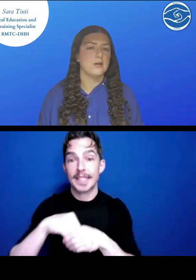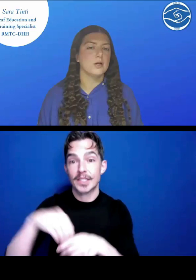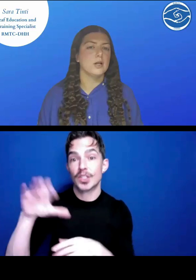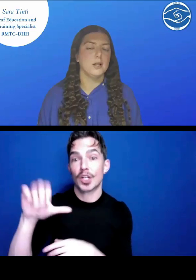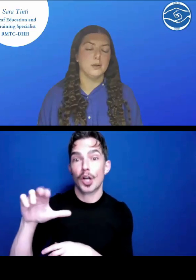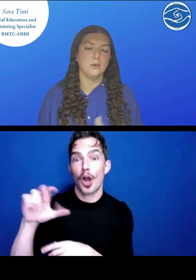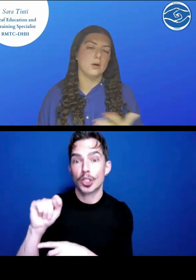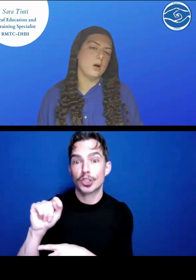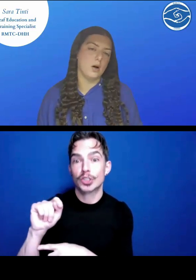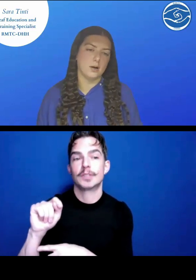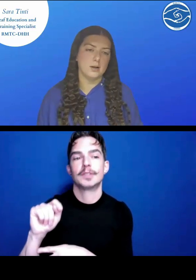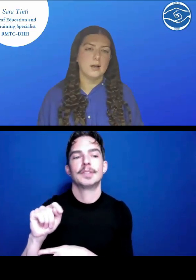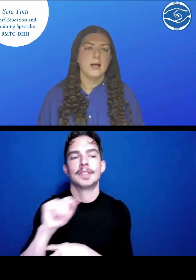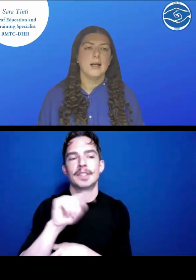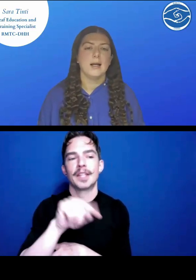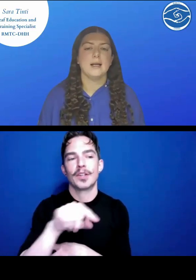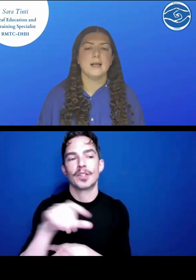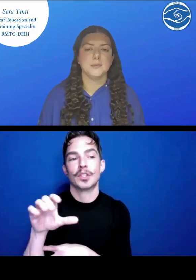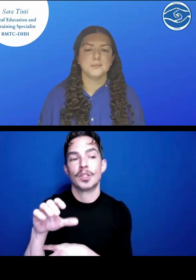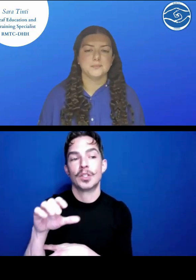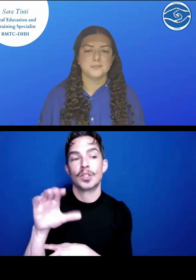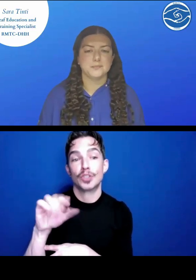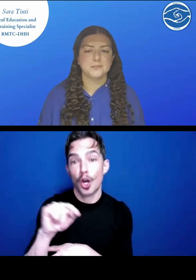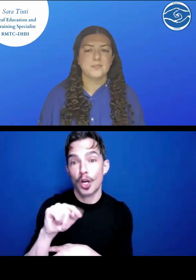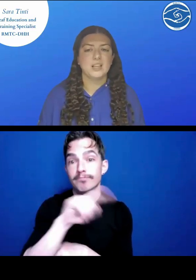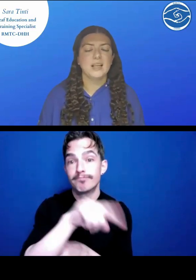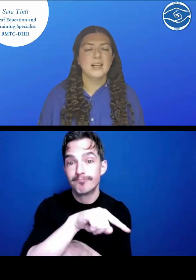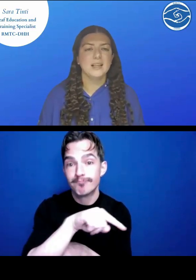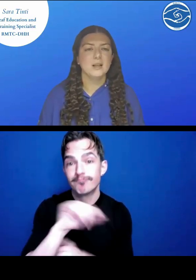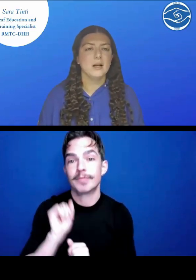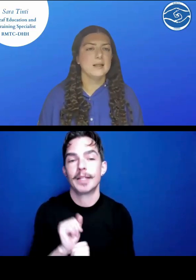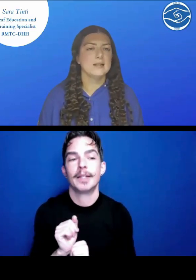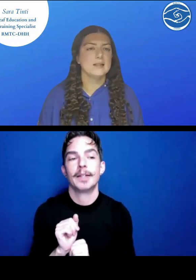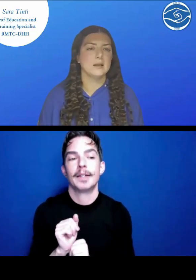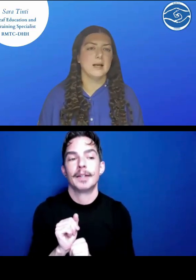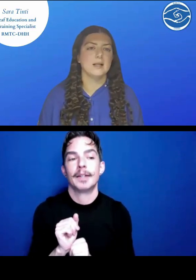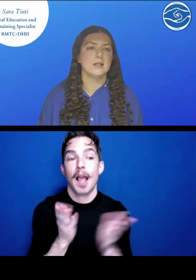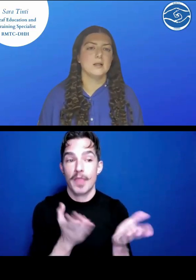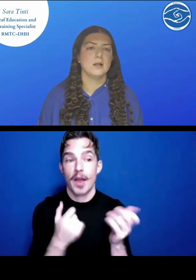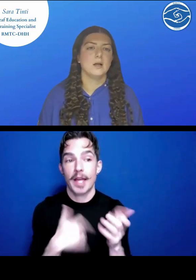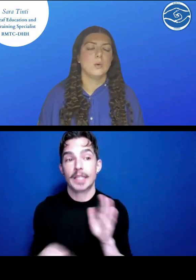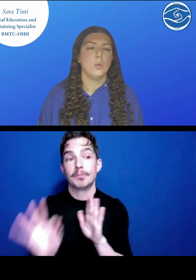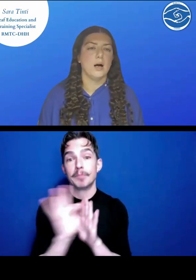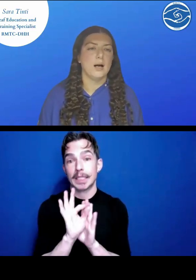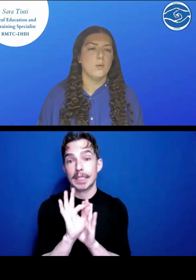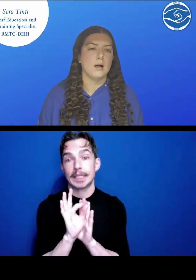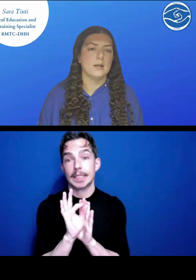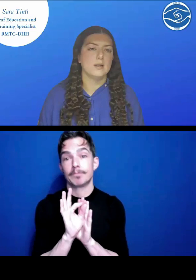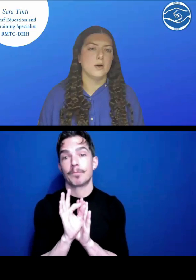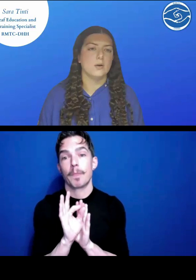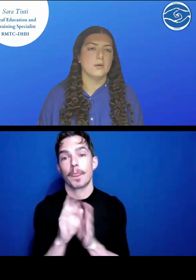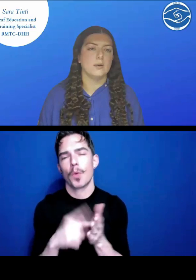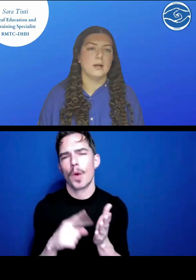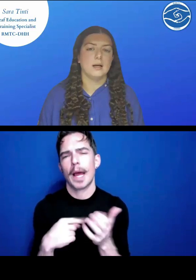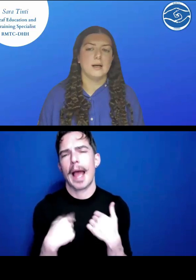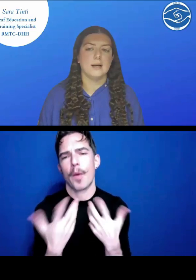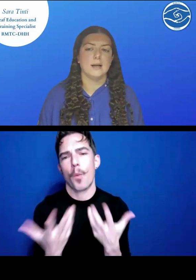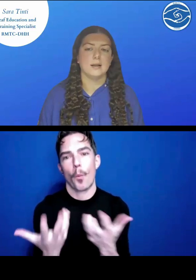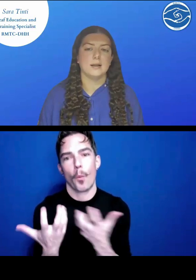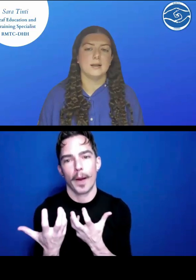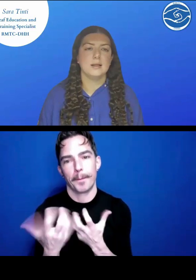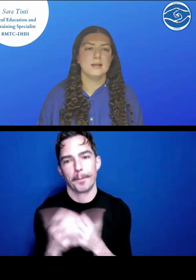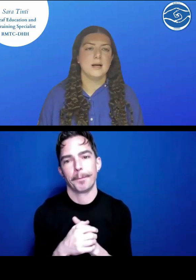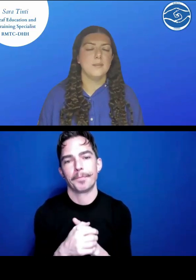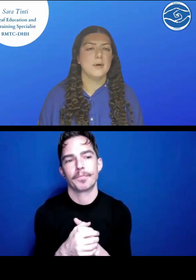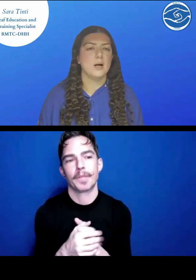here's our queue or our cart. And here I can select what I want. So, I can click this. Yep.